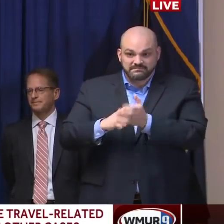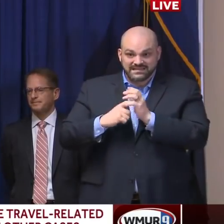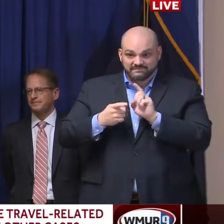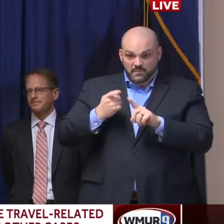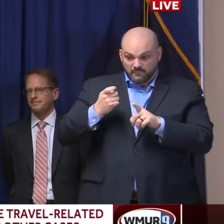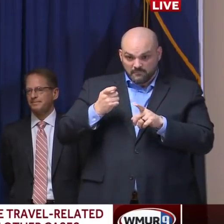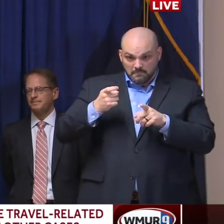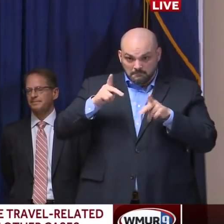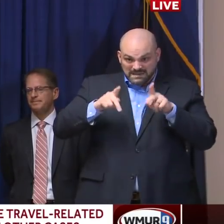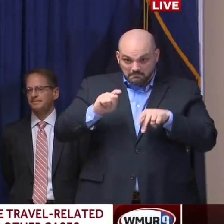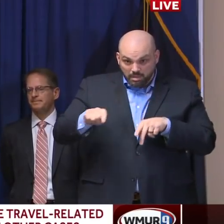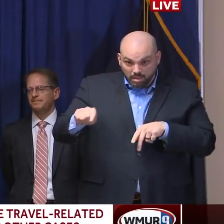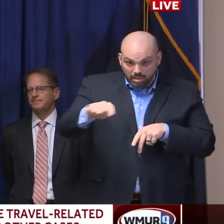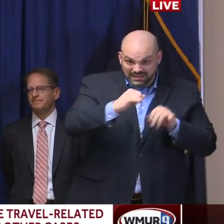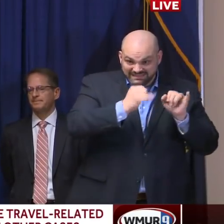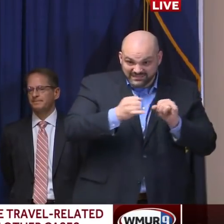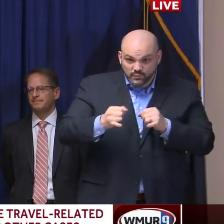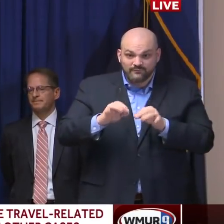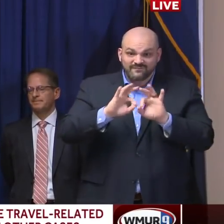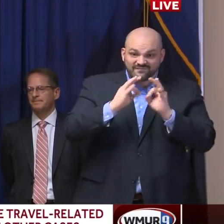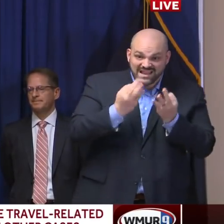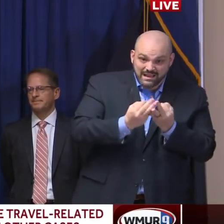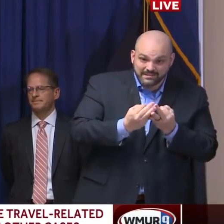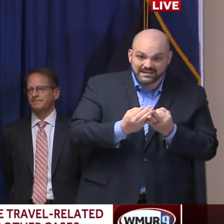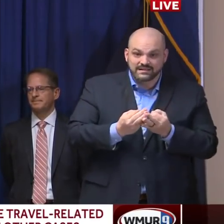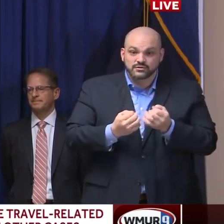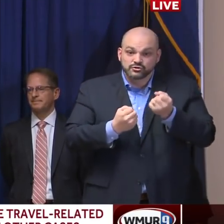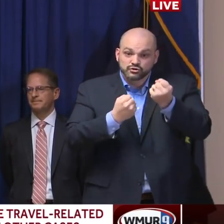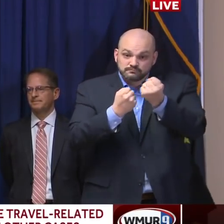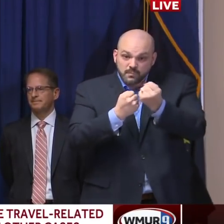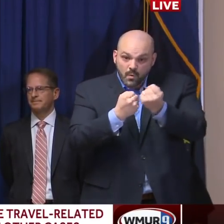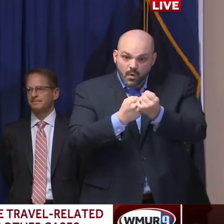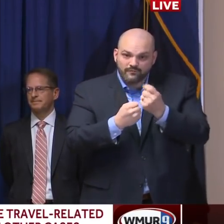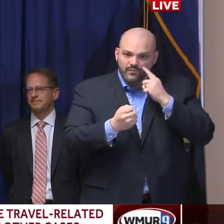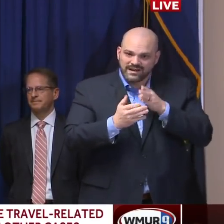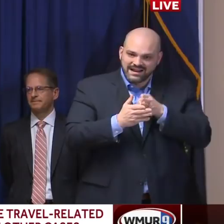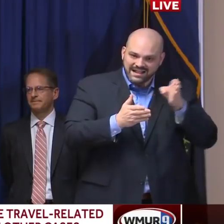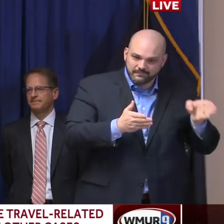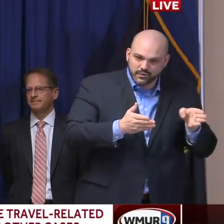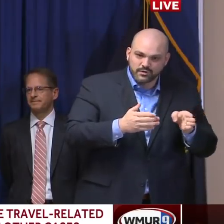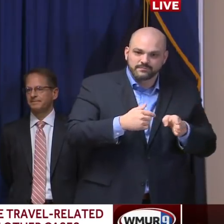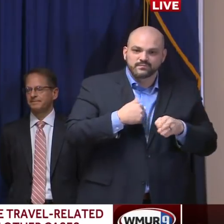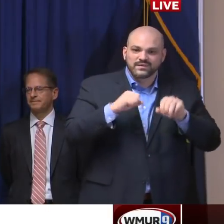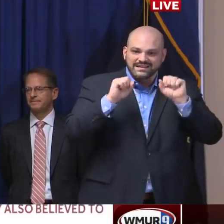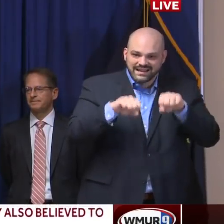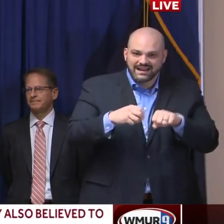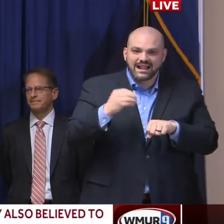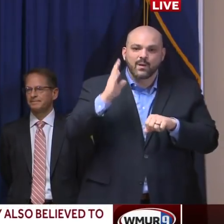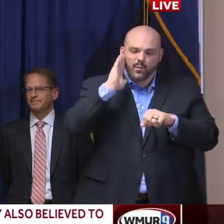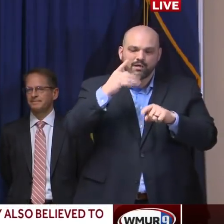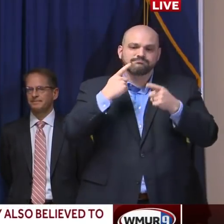IT IS AN ALL HANDS ON DECK EFFORT. IT DEMANDS OUR INDIVIDUAL RESPONSIBILITY TO OUR FAMILIES, COLLECTIVE SUPPORT TO NEIGHBORS.